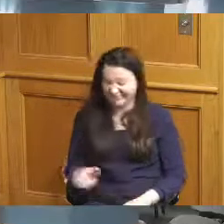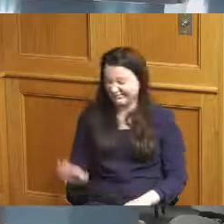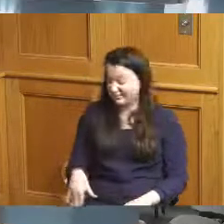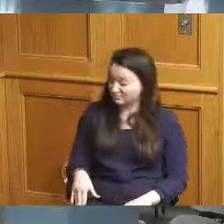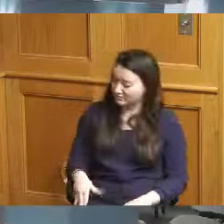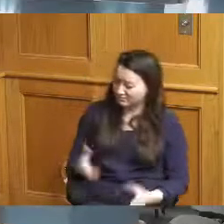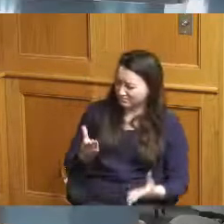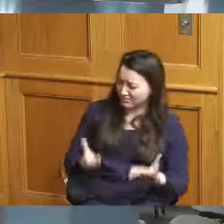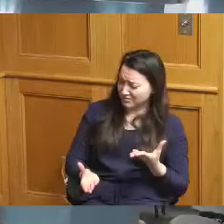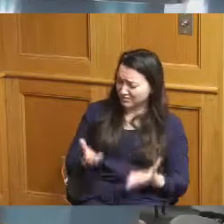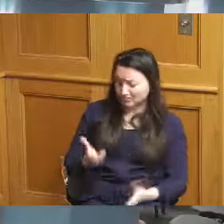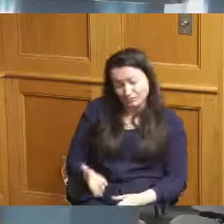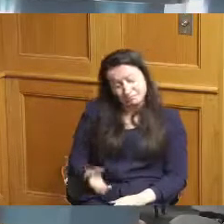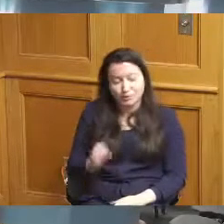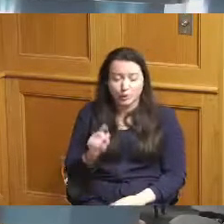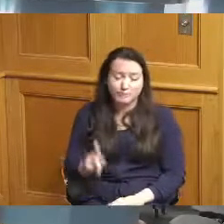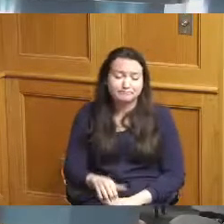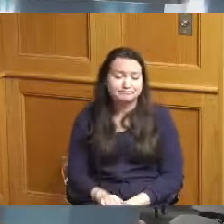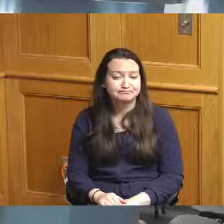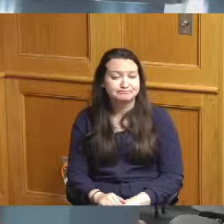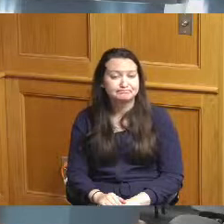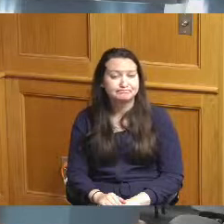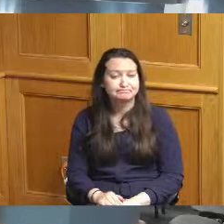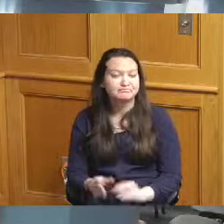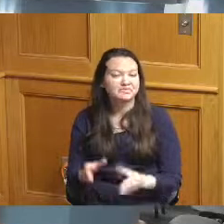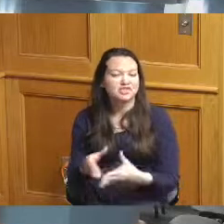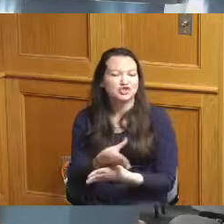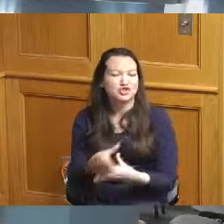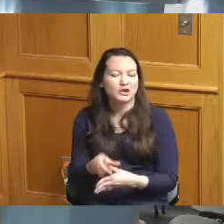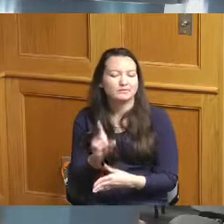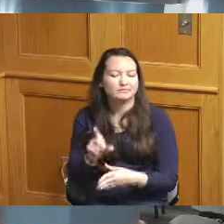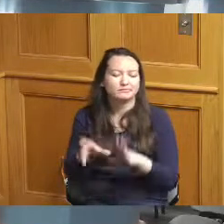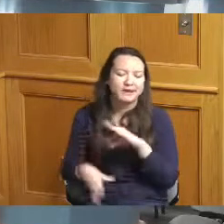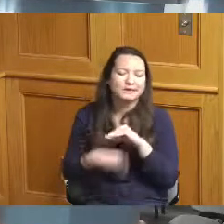maybe you could okay okay okay okay we'll share any additional information we can get to you